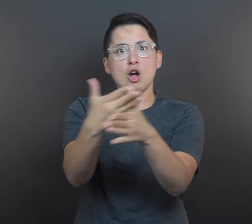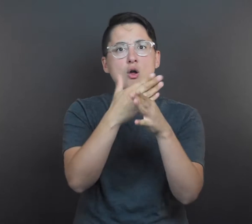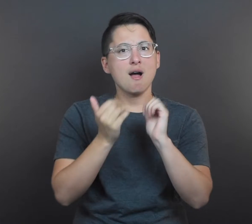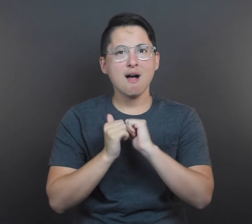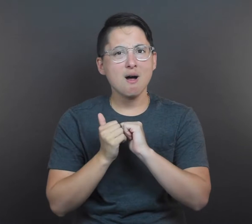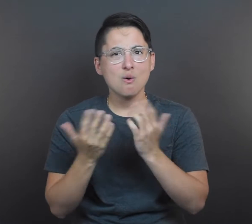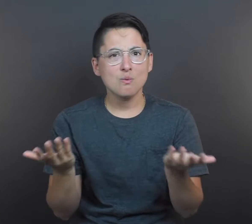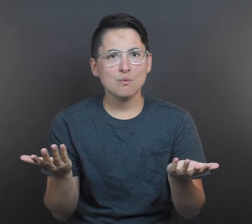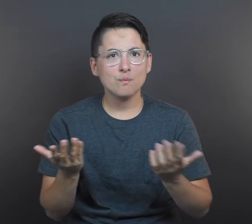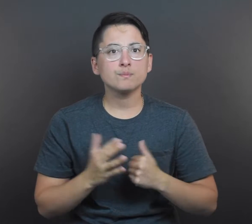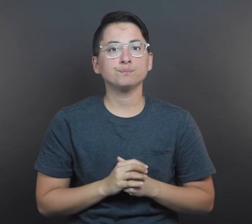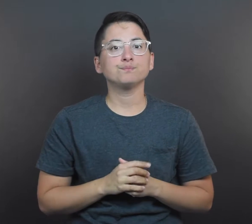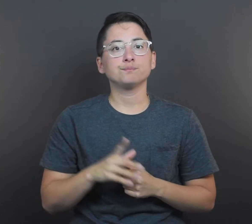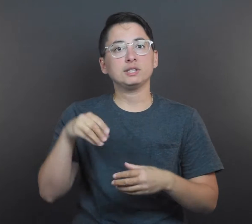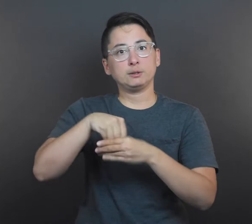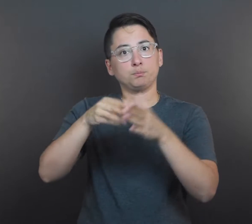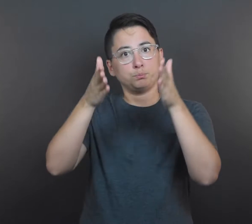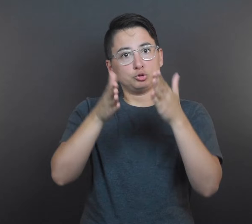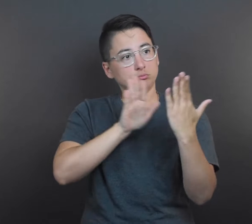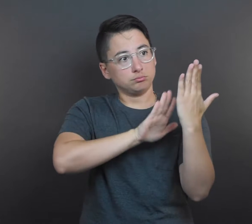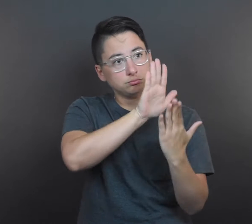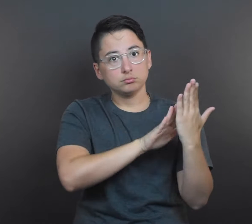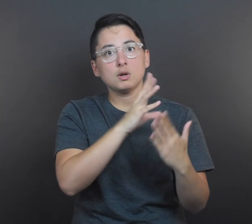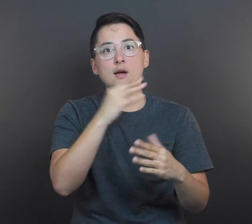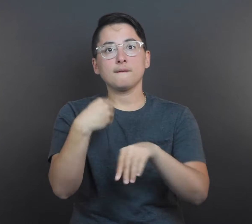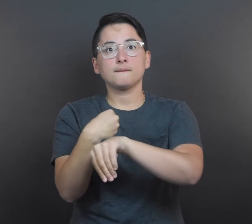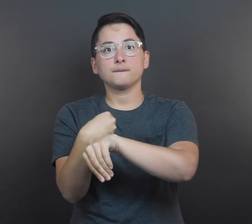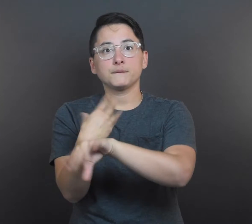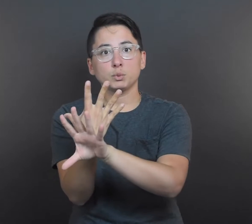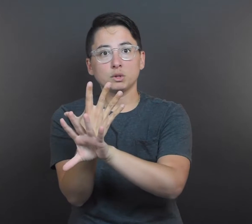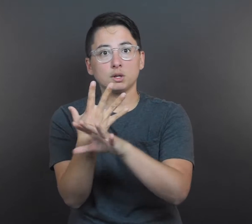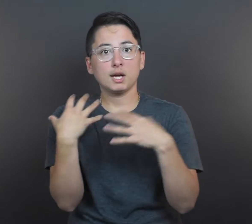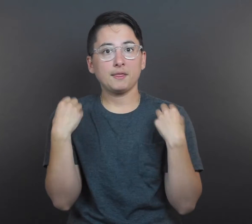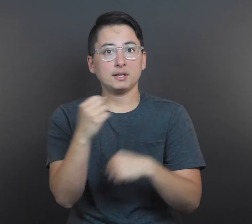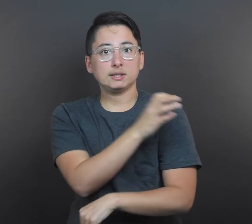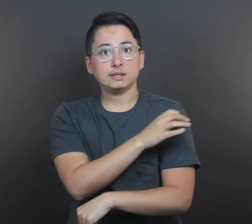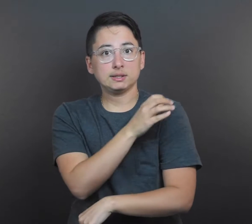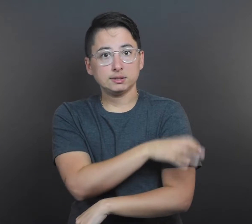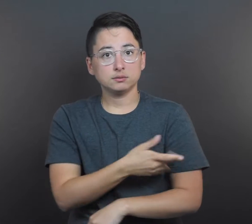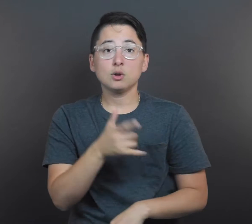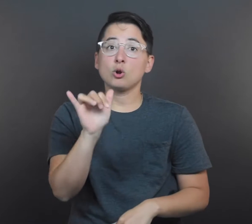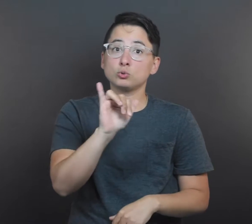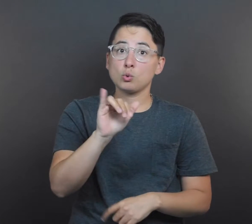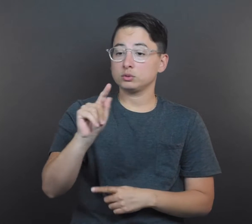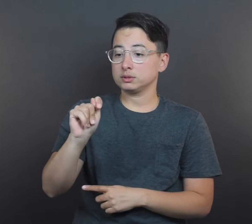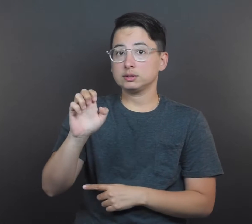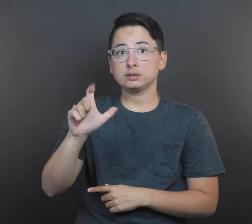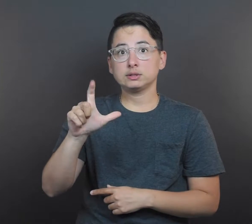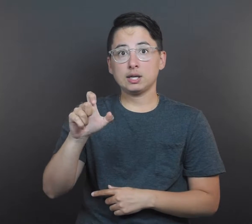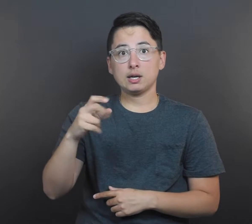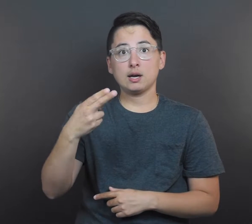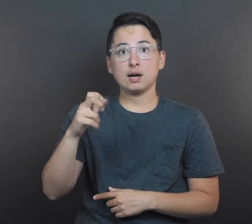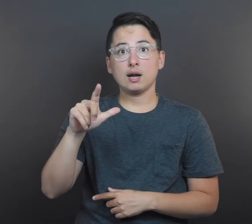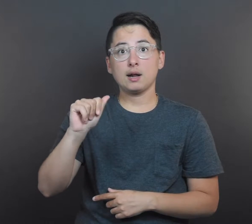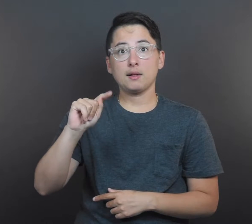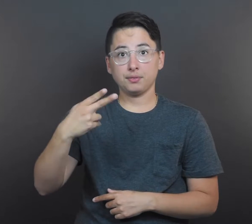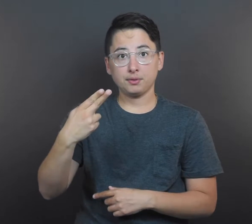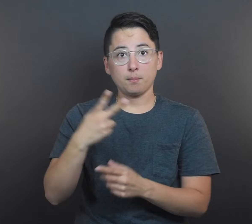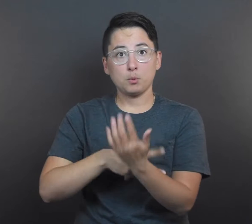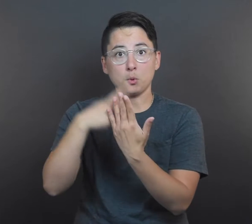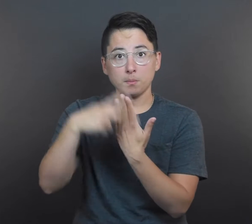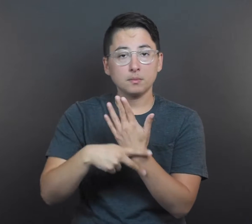telehealth program, with referral screenings and consultations reaching 500